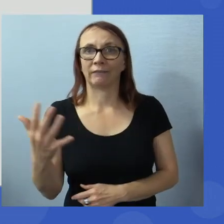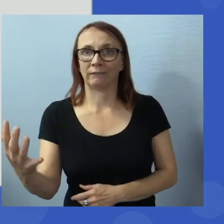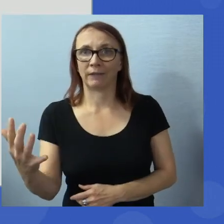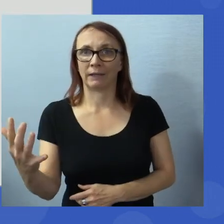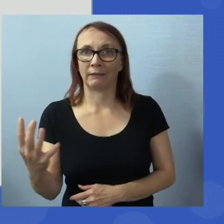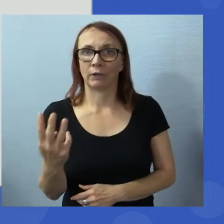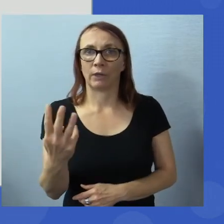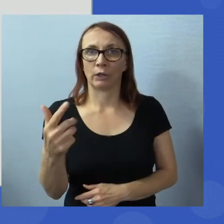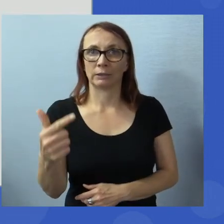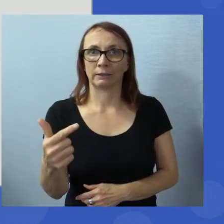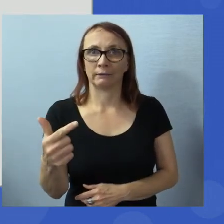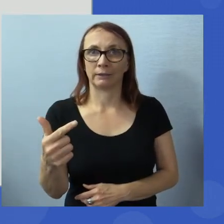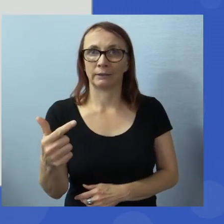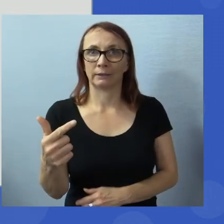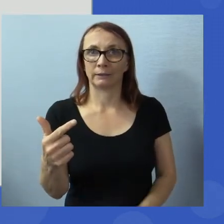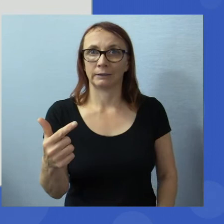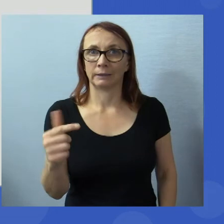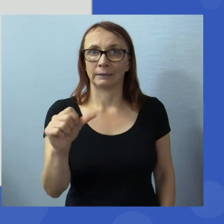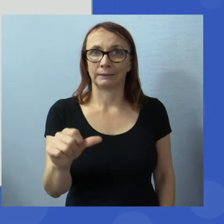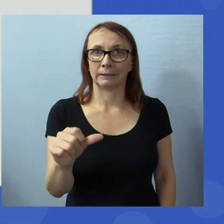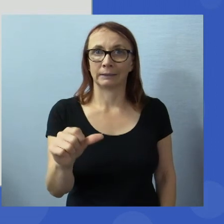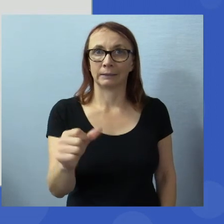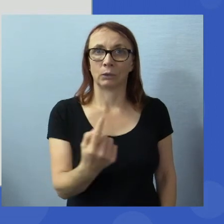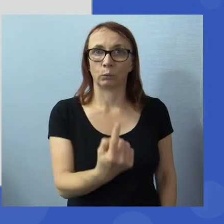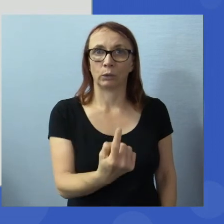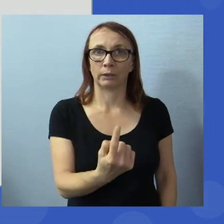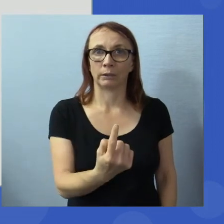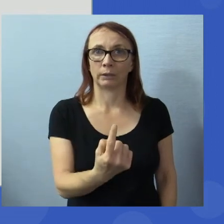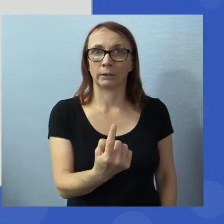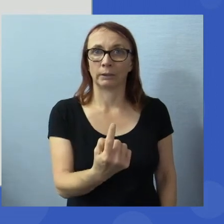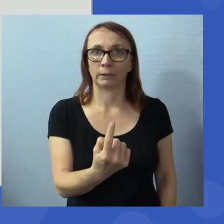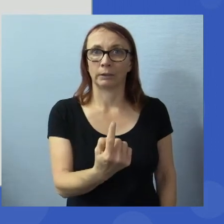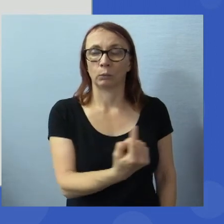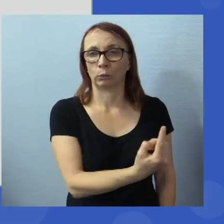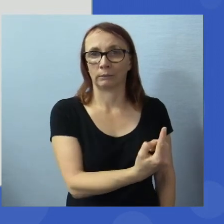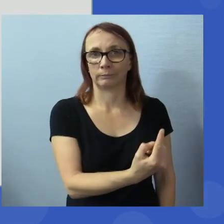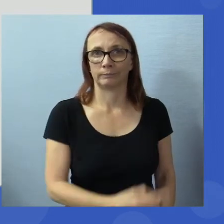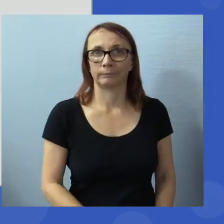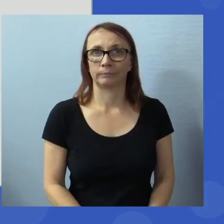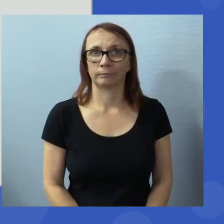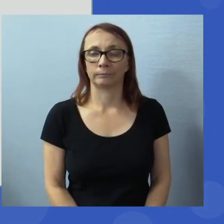37 percent neither six percent disagree 1% strongly disagree one percent